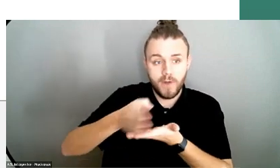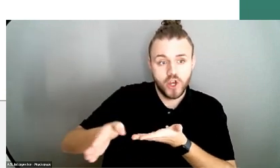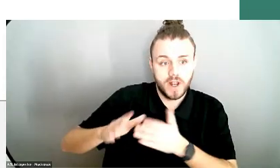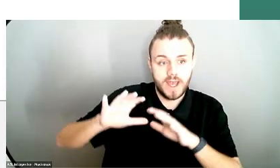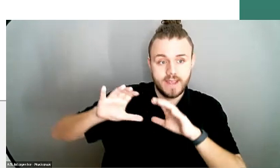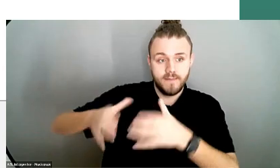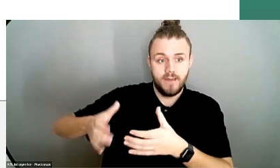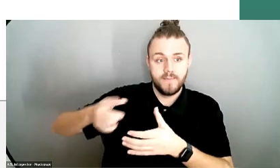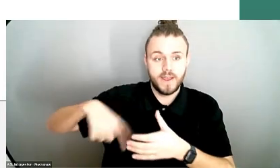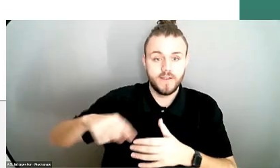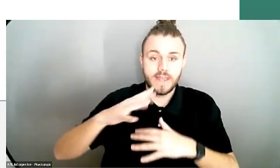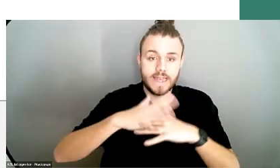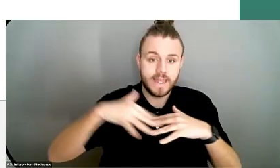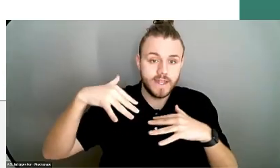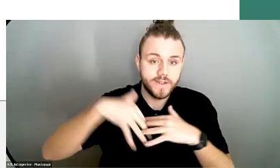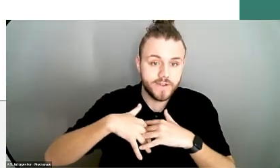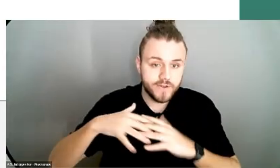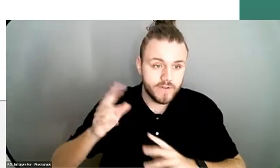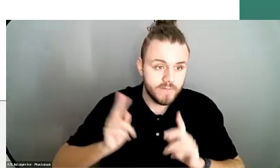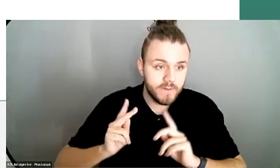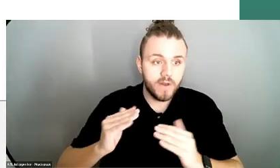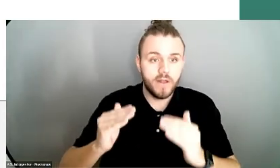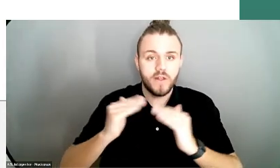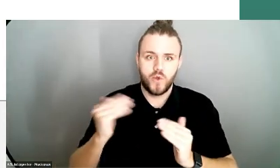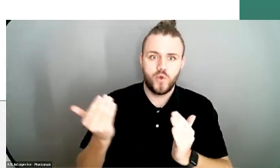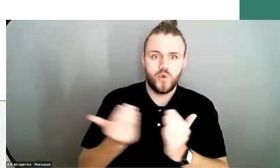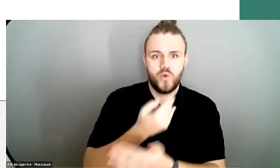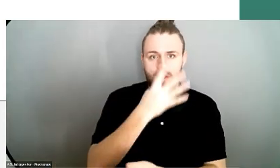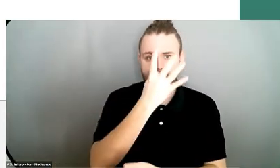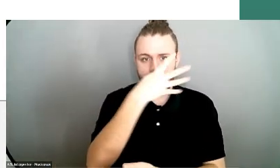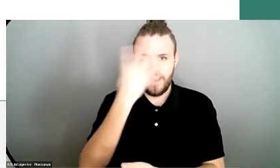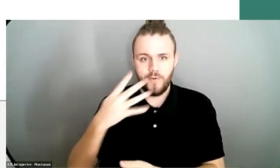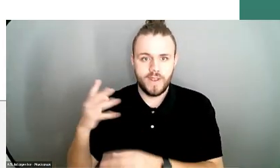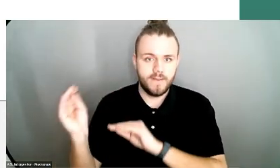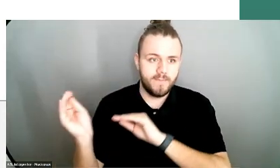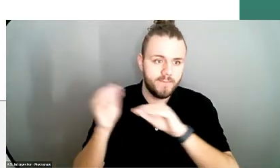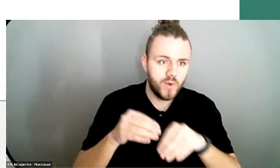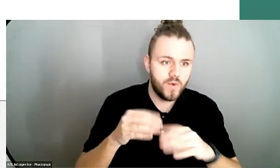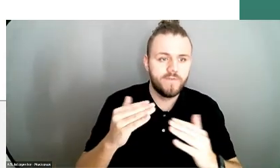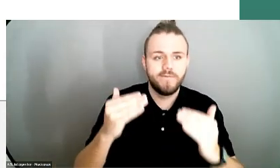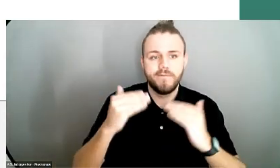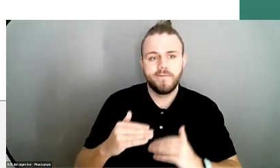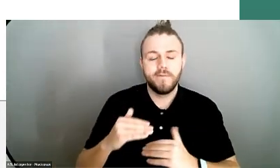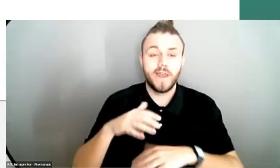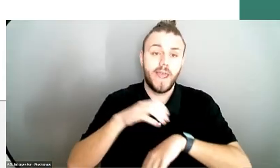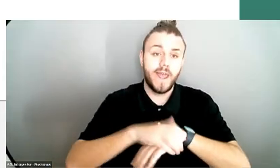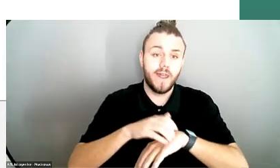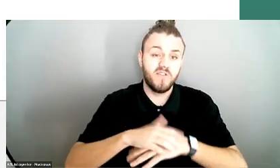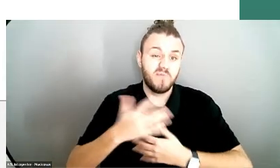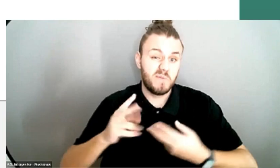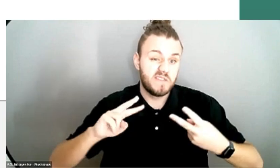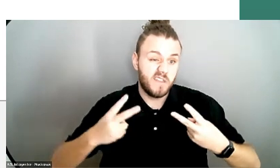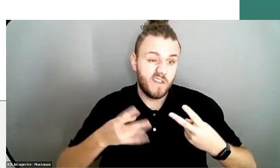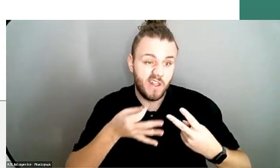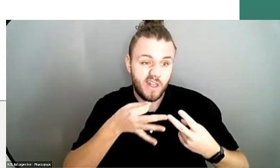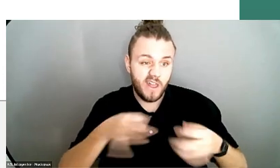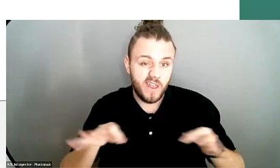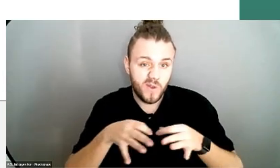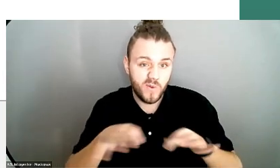indigenous community, new immigrants to our country. Patients who have English as their second language.